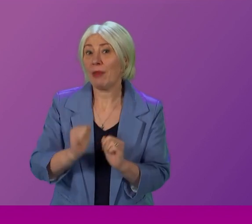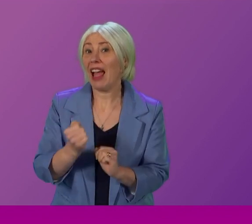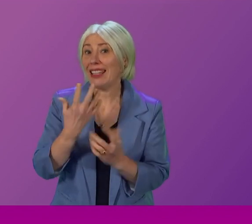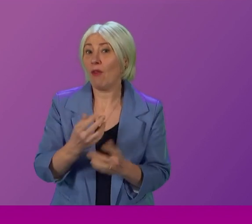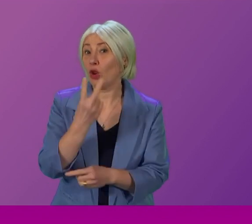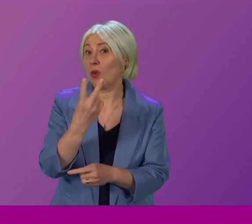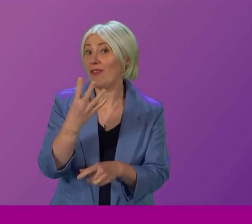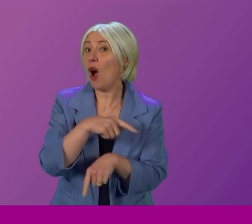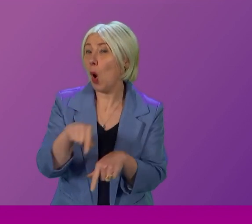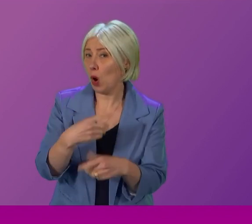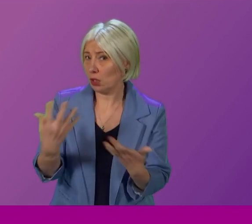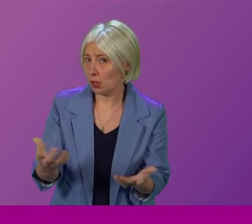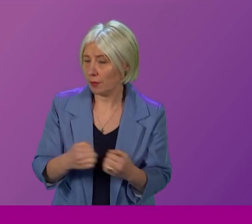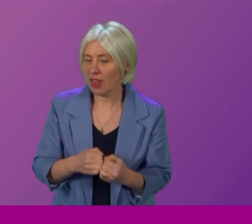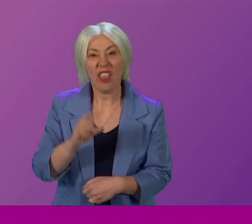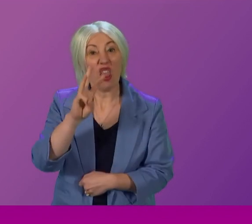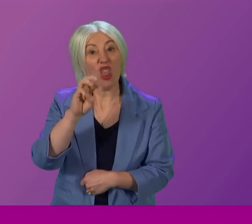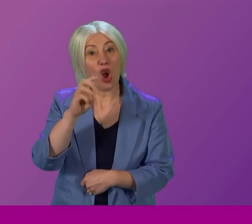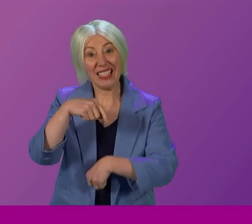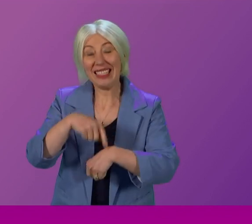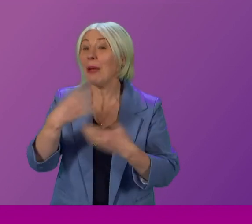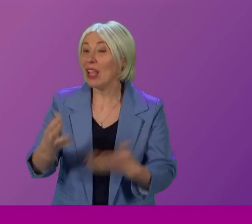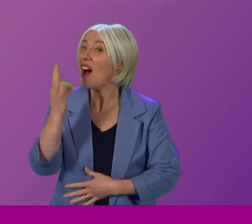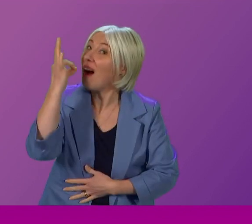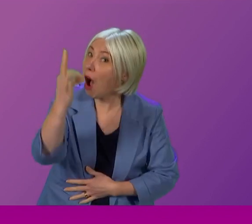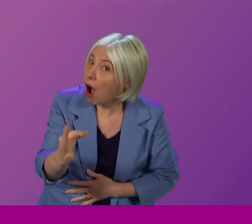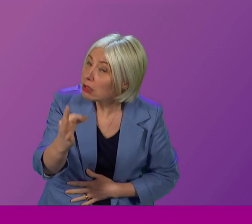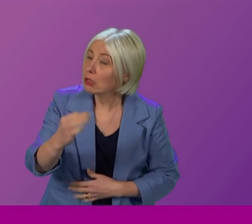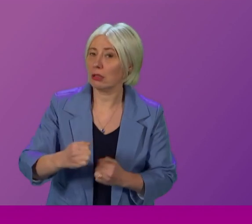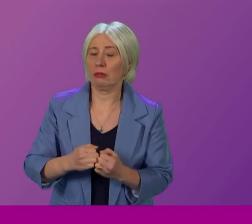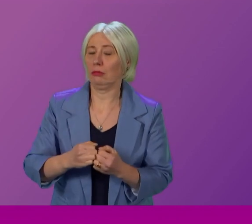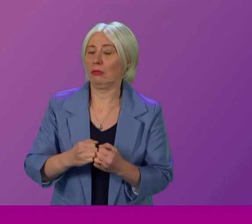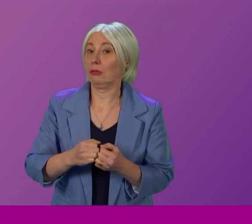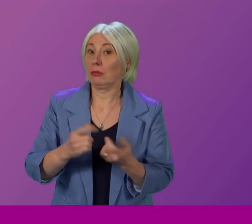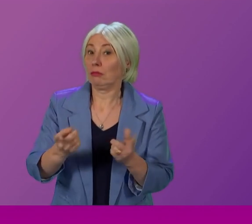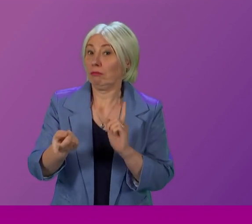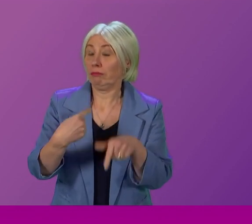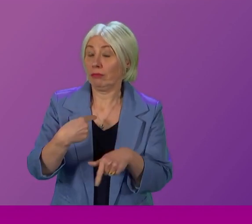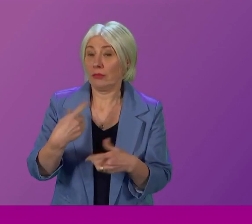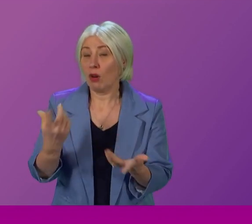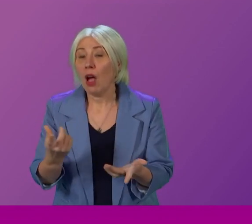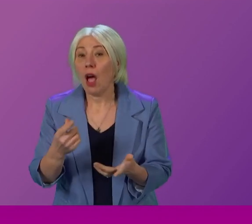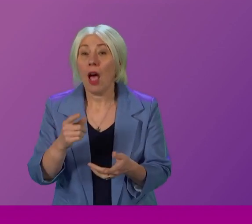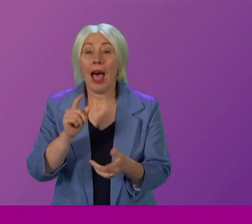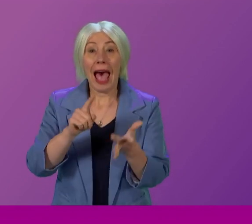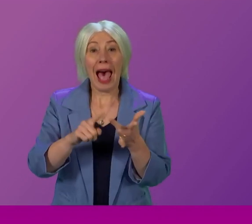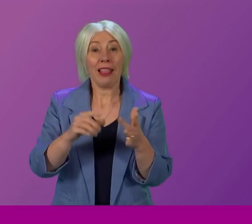For the 13th time, Nicola Sturgeon has been unable to say whether Isla Bryson is a man or a woman.